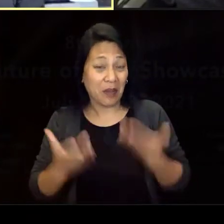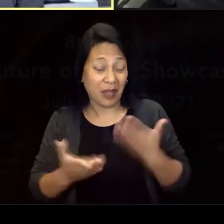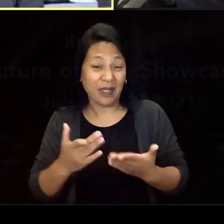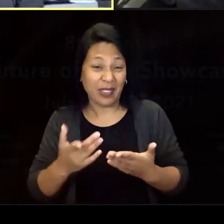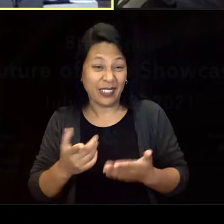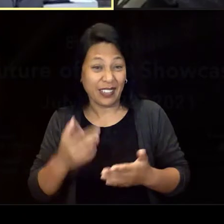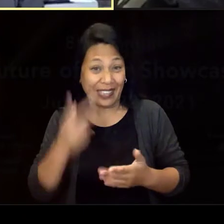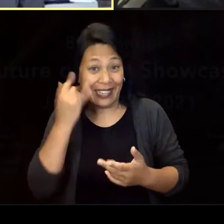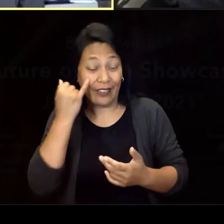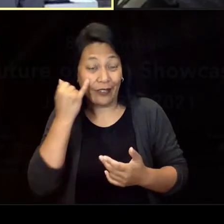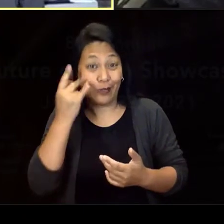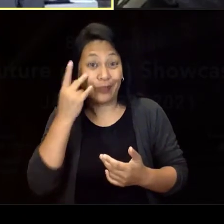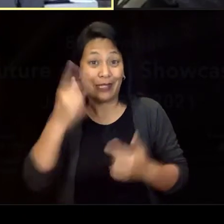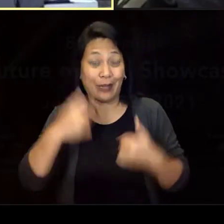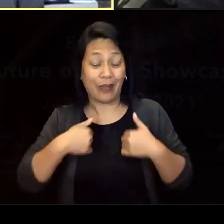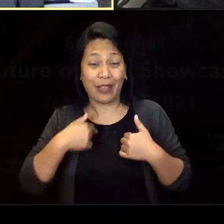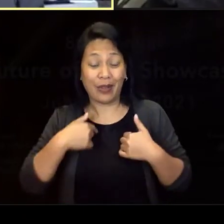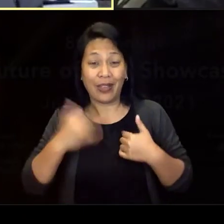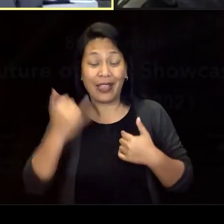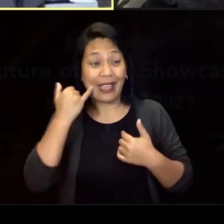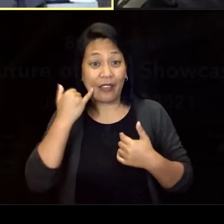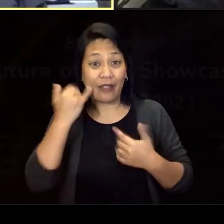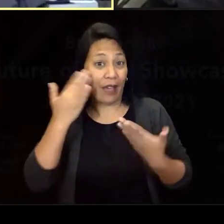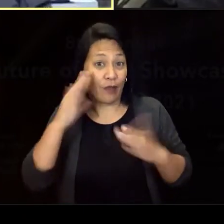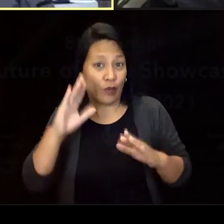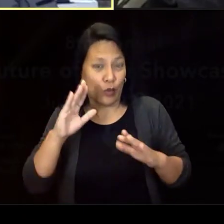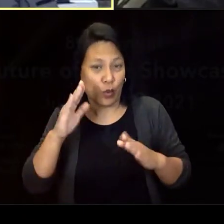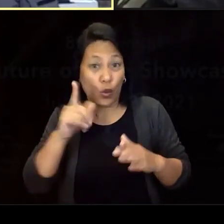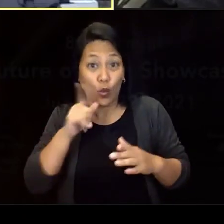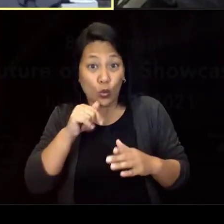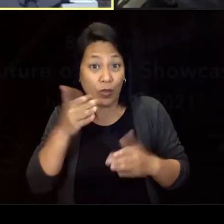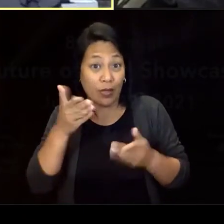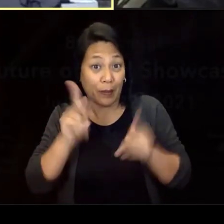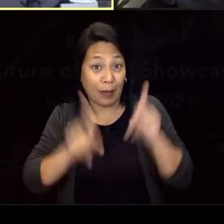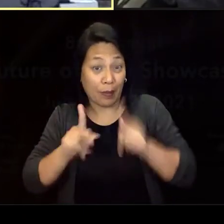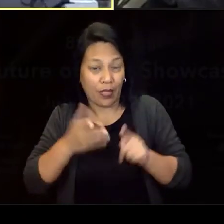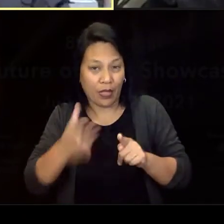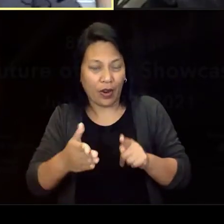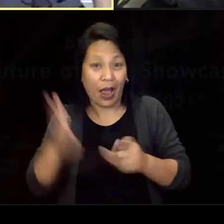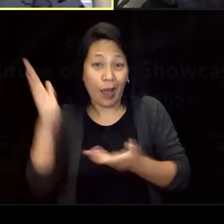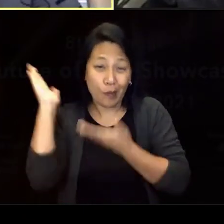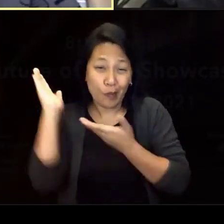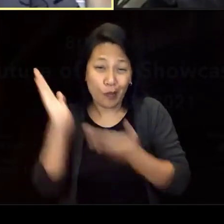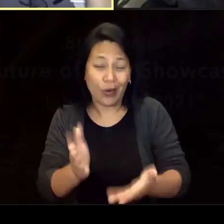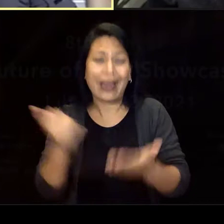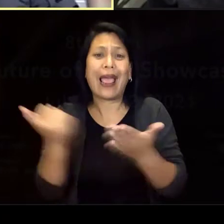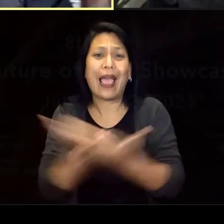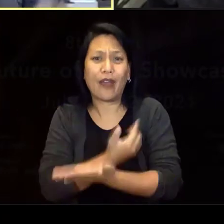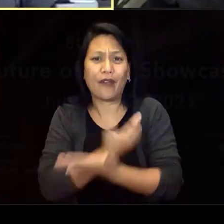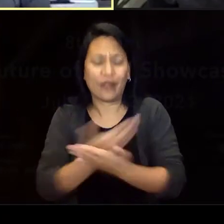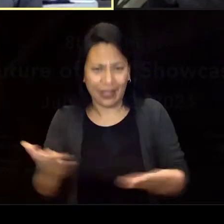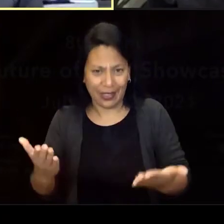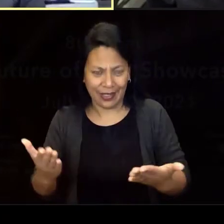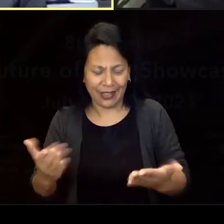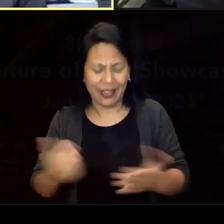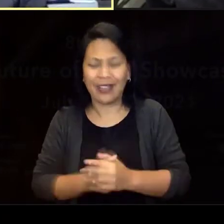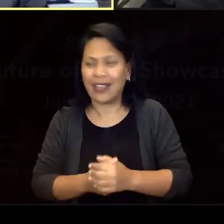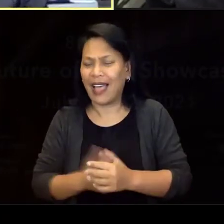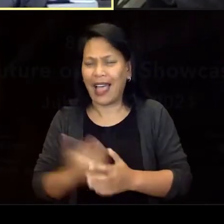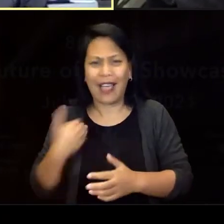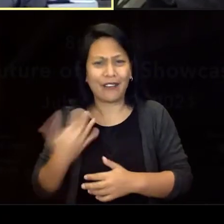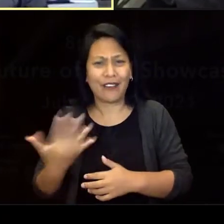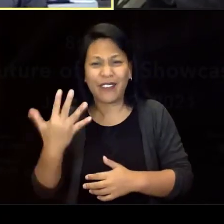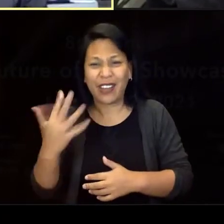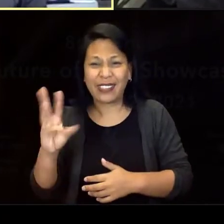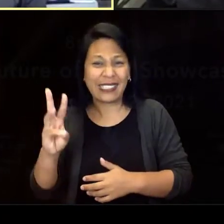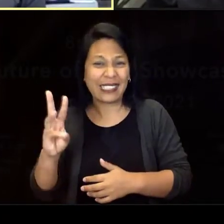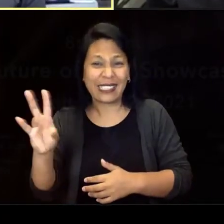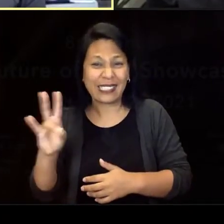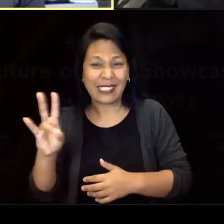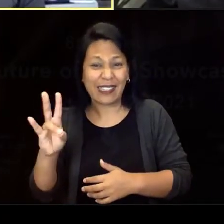If they don't if I don't have any criteria yet, I'm like crazy bag lady, coming in with like 5, 6, 7 bags, with all of my